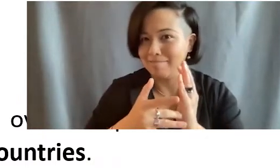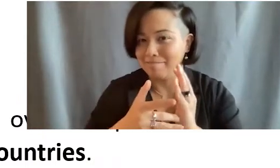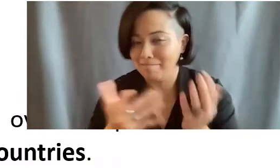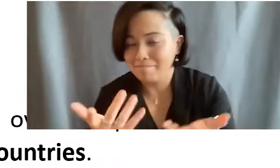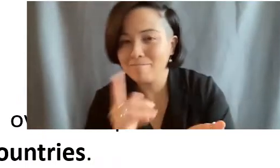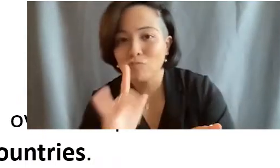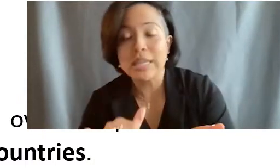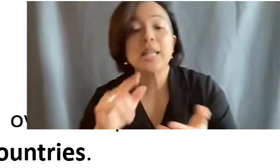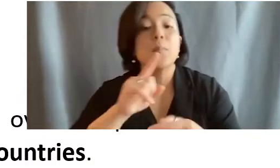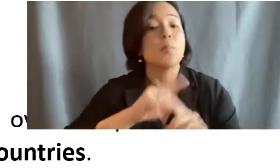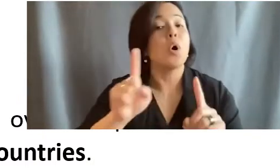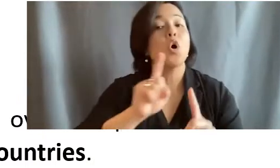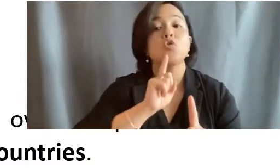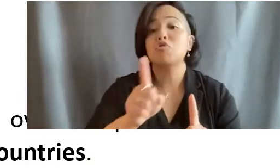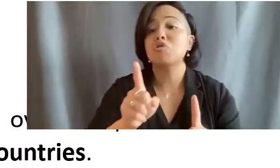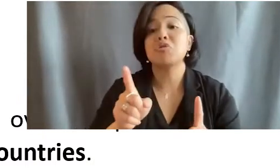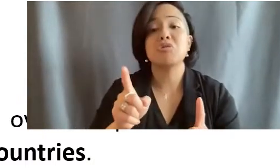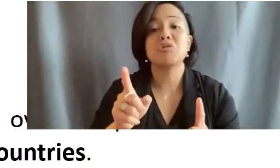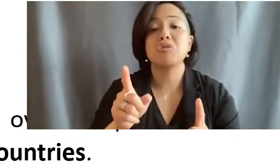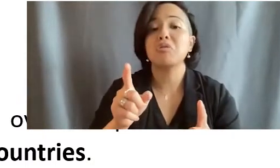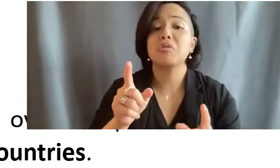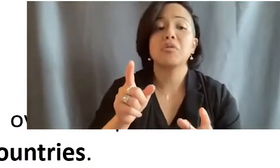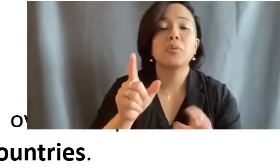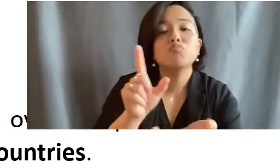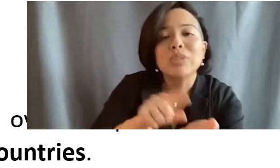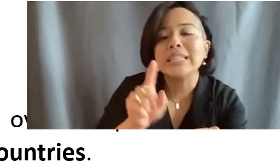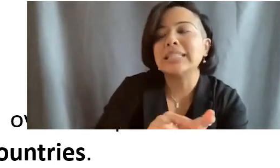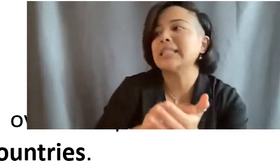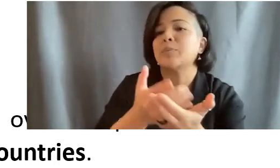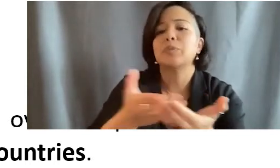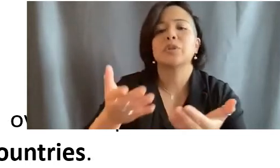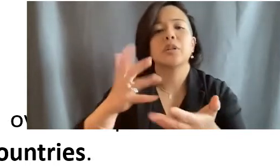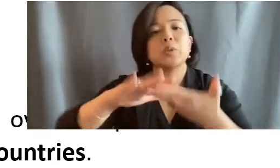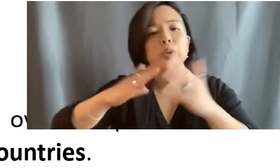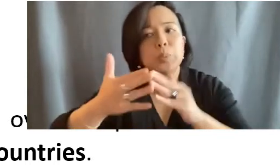printed materials. It was community-based. this this presentation isn't about COVID, but we've got we've done another bit of research